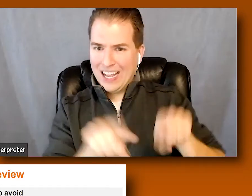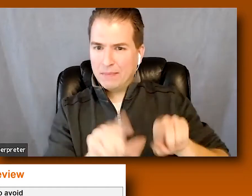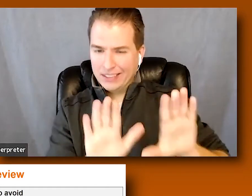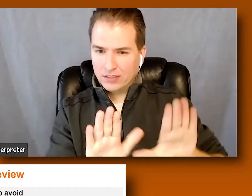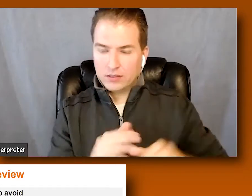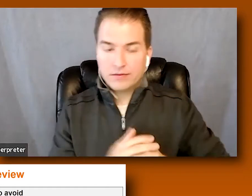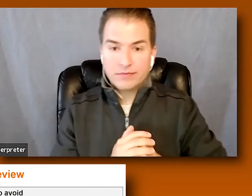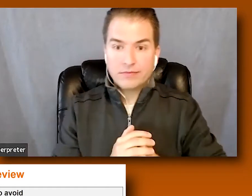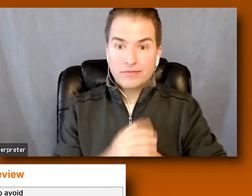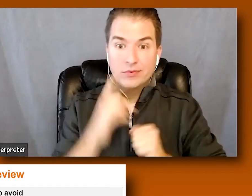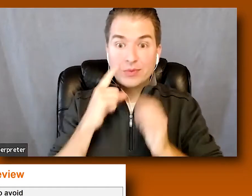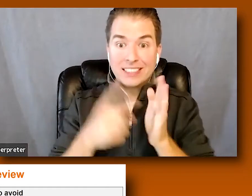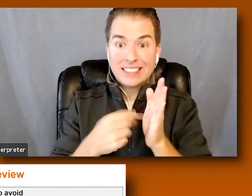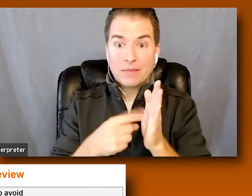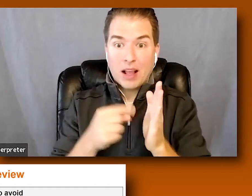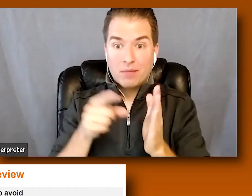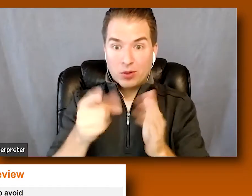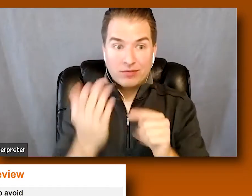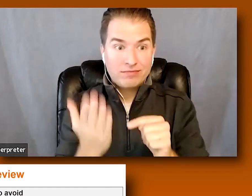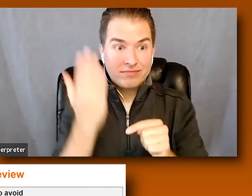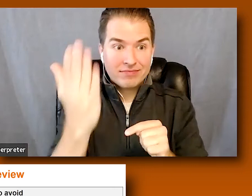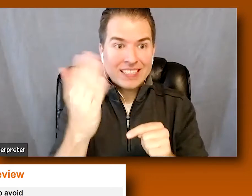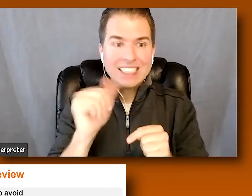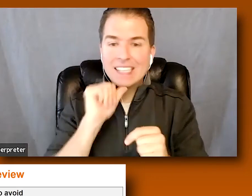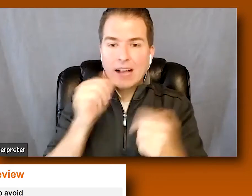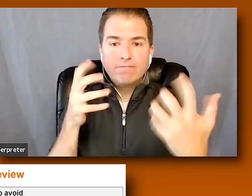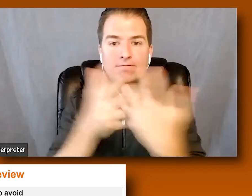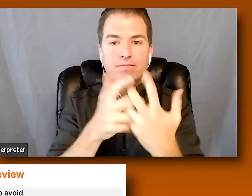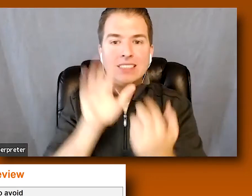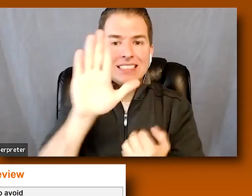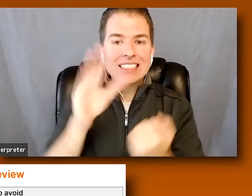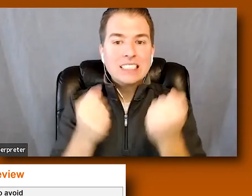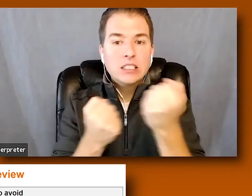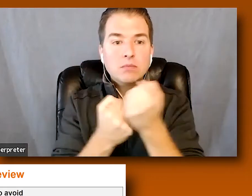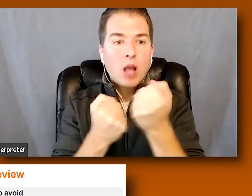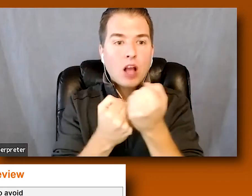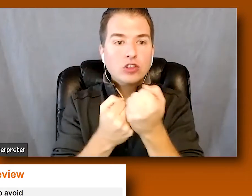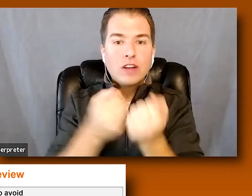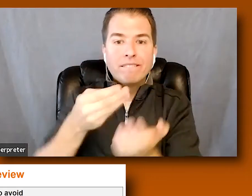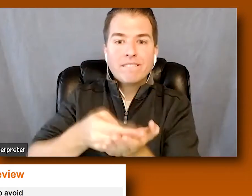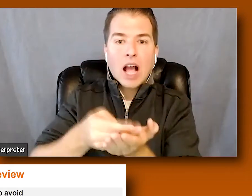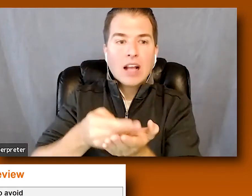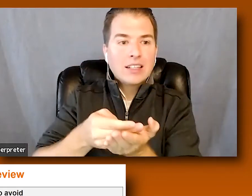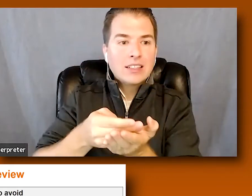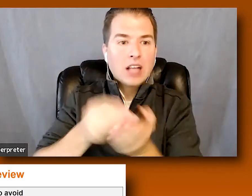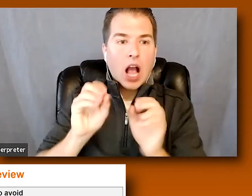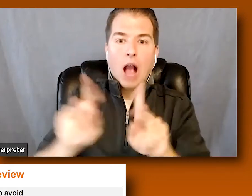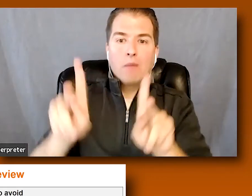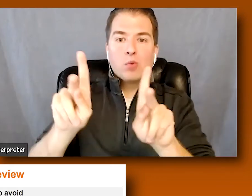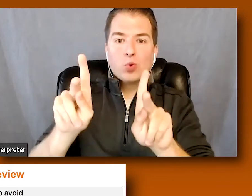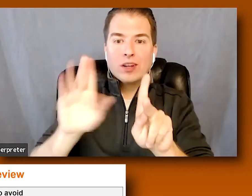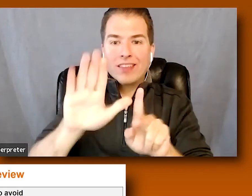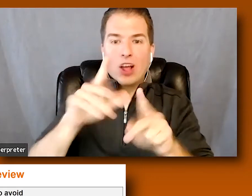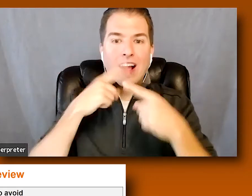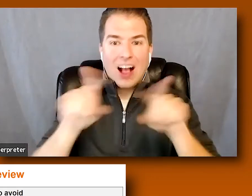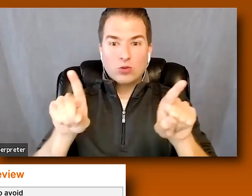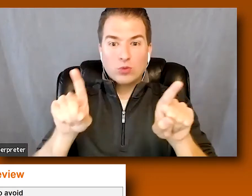Not responsive to the sponsor's funding opportunity announcement. In the solicitation, it notes